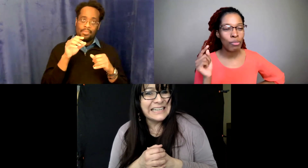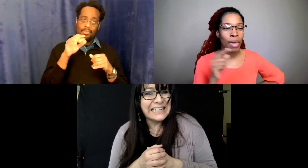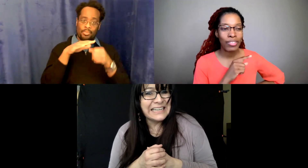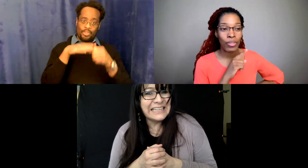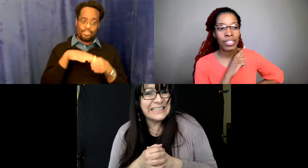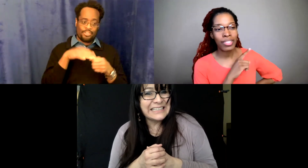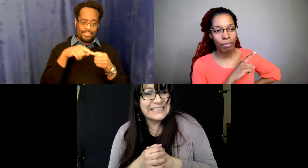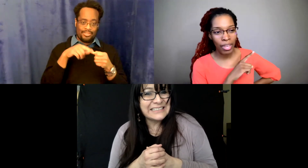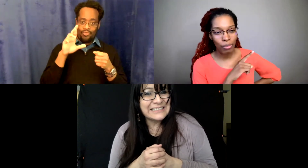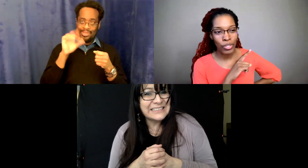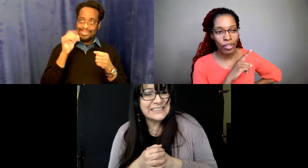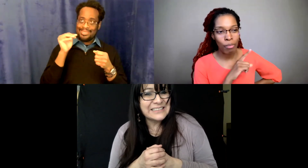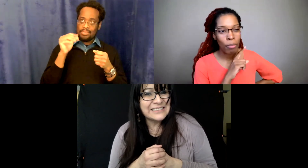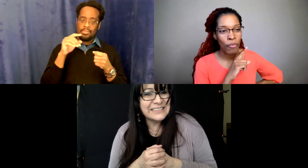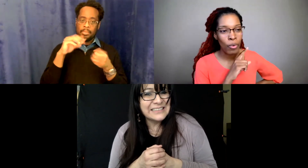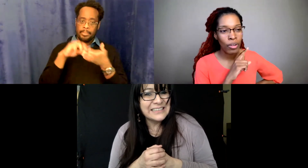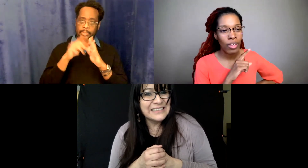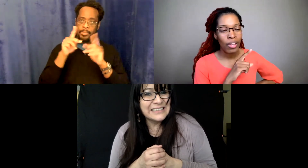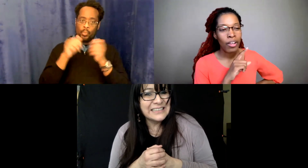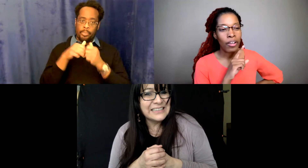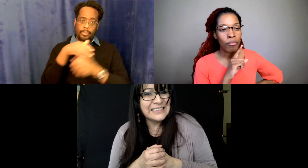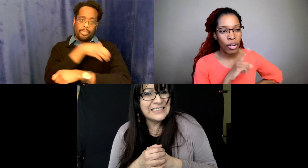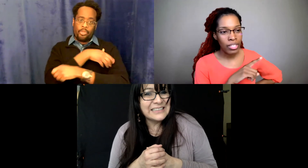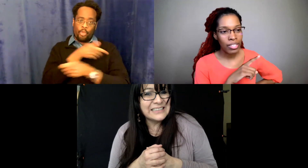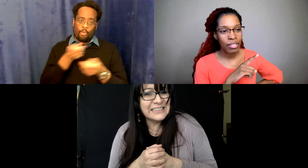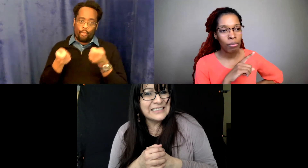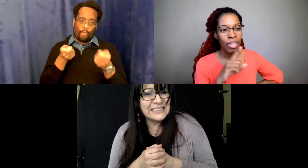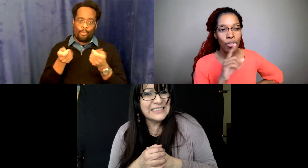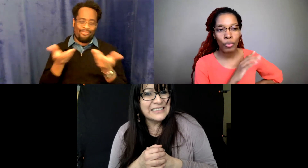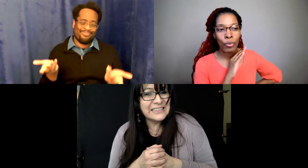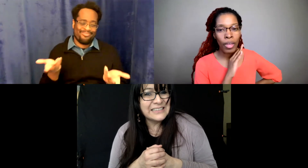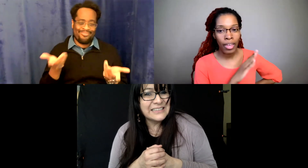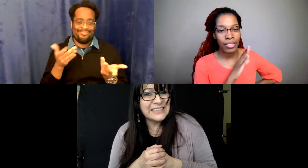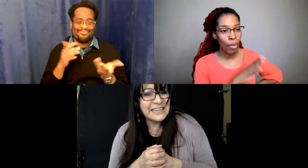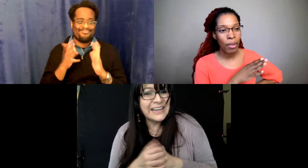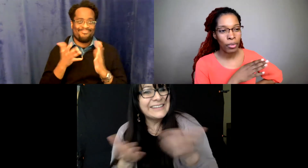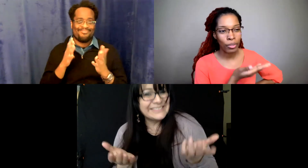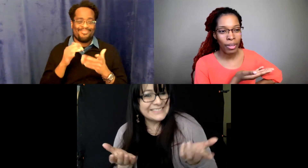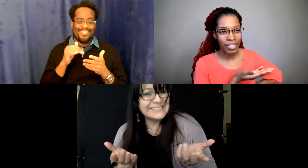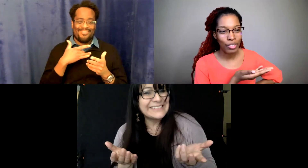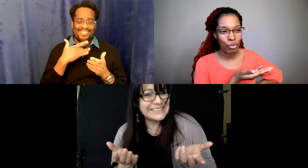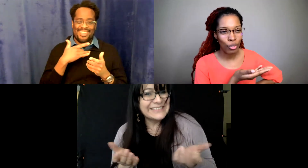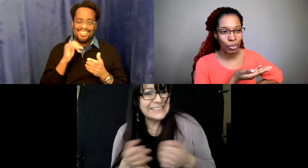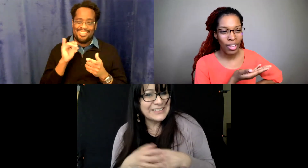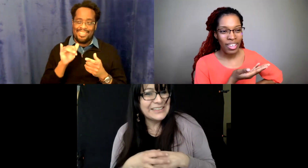back to the system as we talked about before uh racism and who has the power who has the control